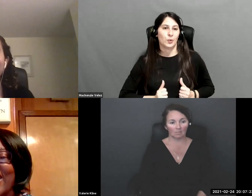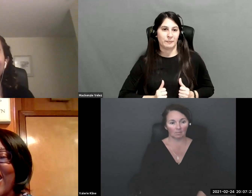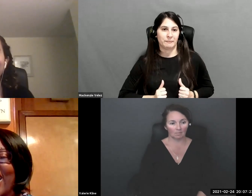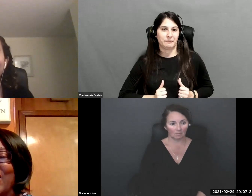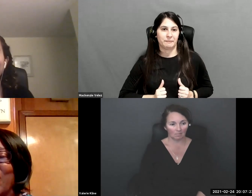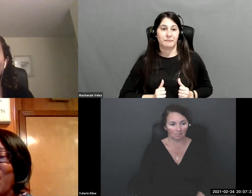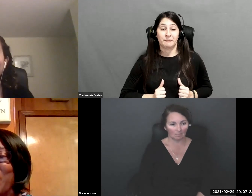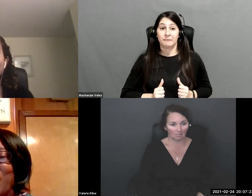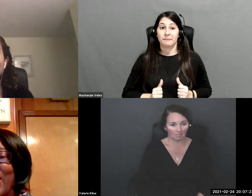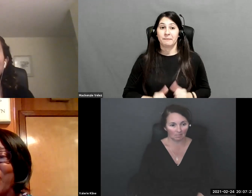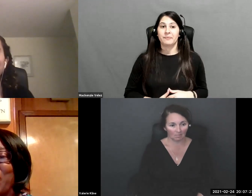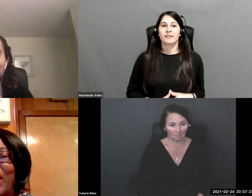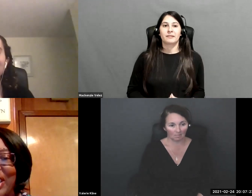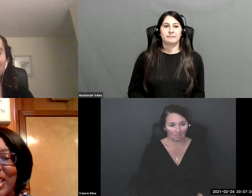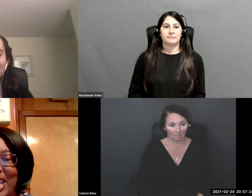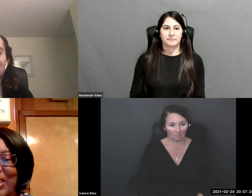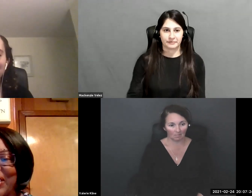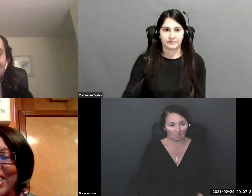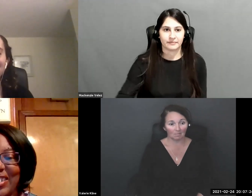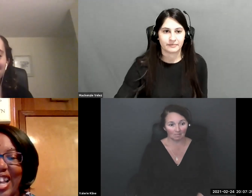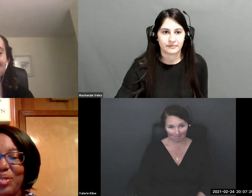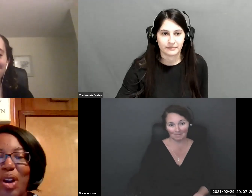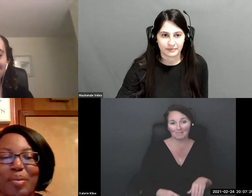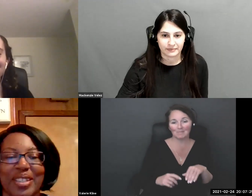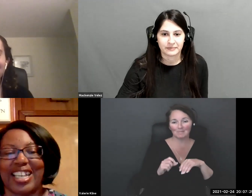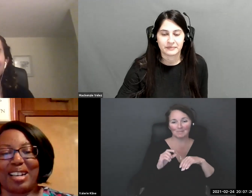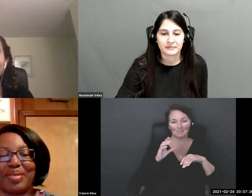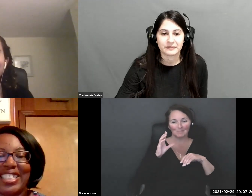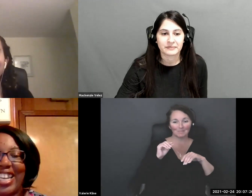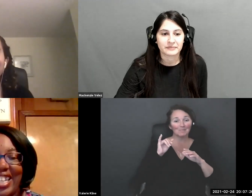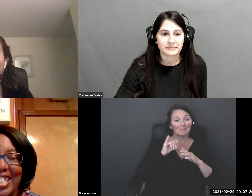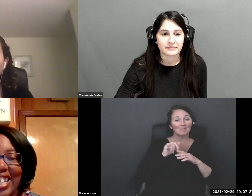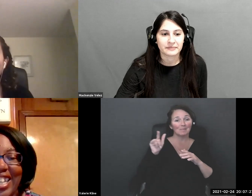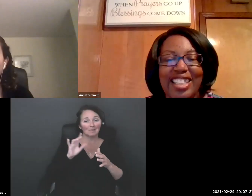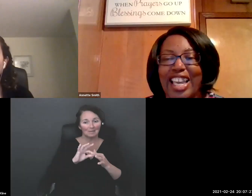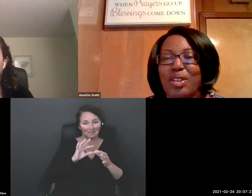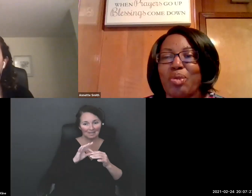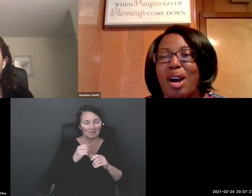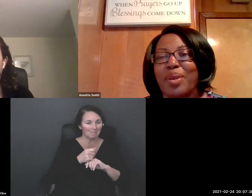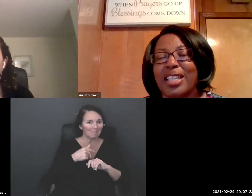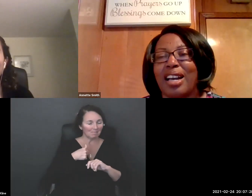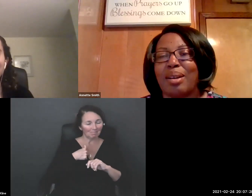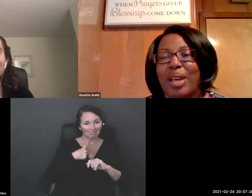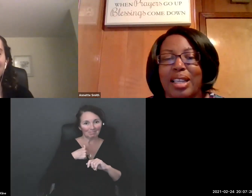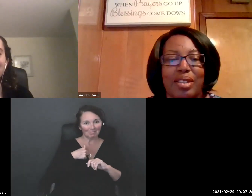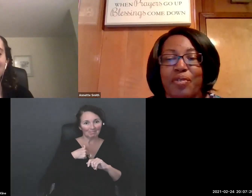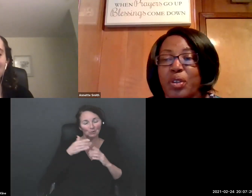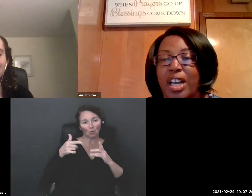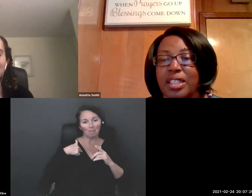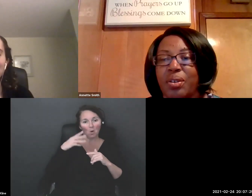her saying is I wear fat like a fur coat. And this little diddy has served me well throughout the years.